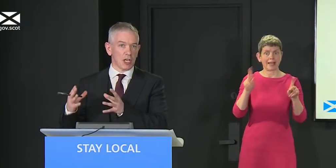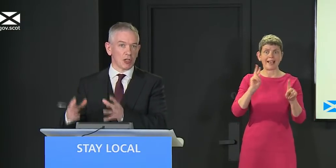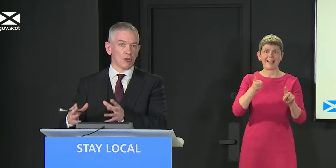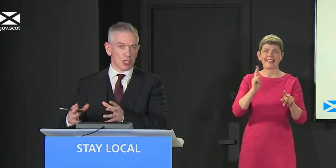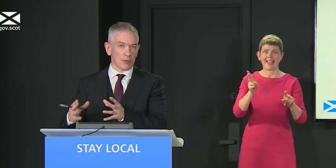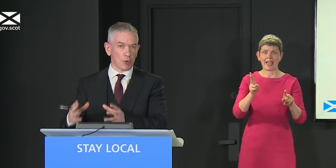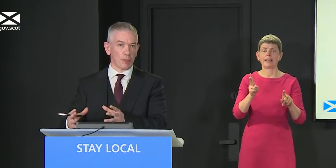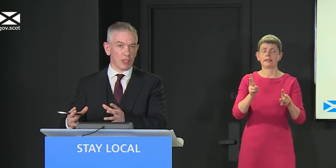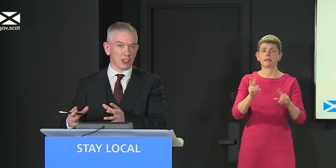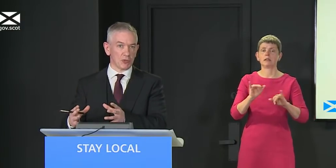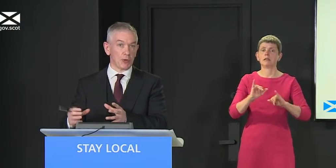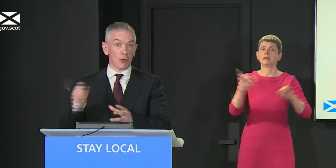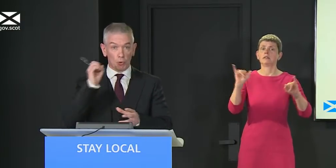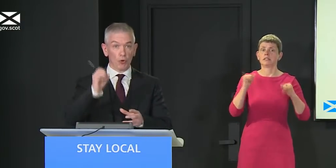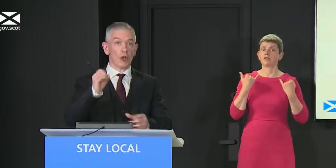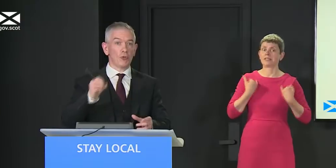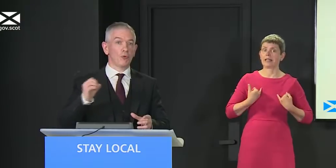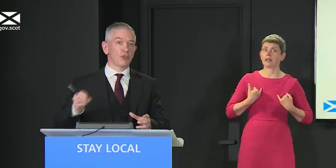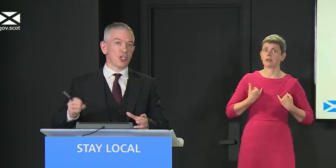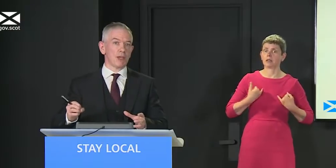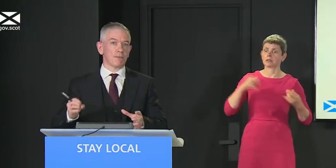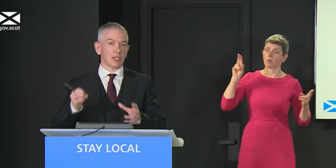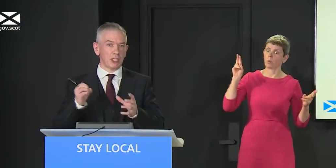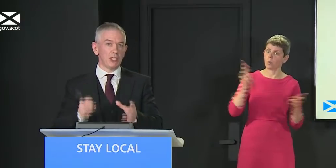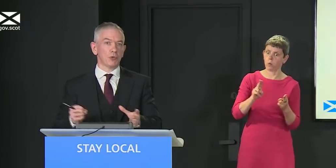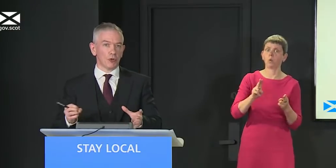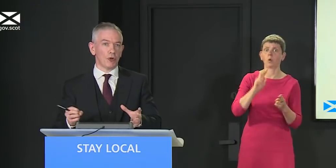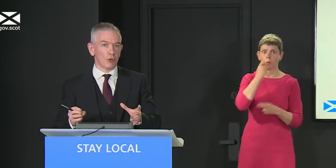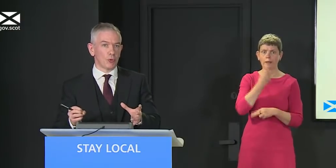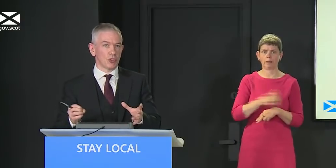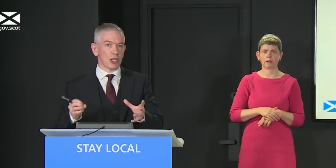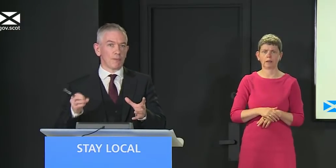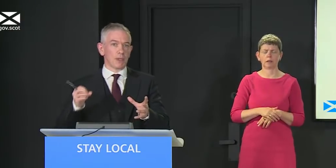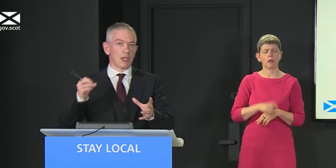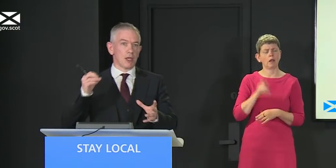across that population as well now we're not out the wood yet clearly we're not out there with yet